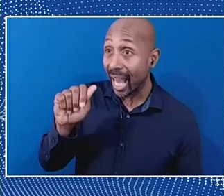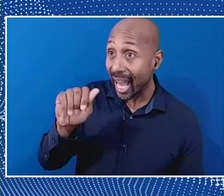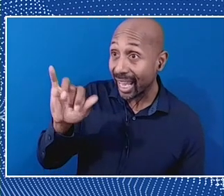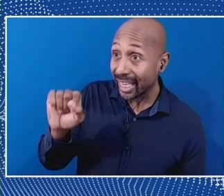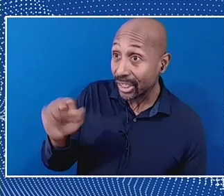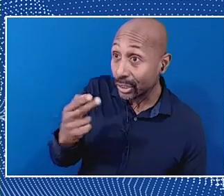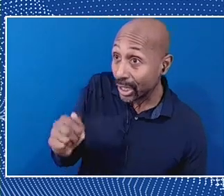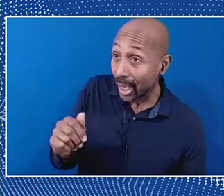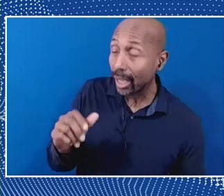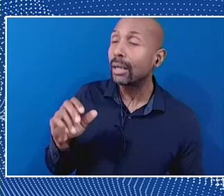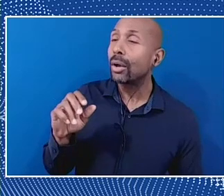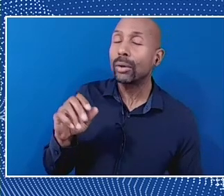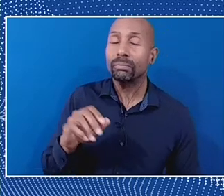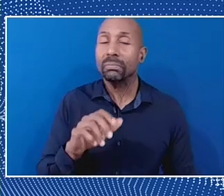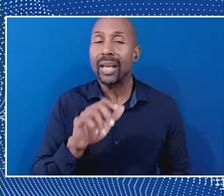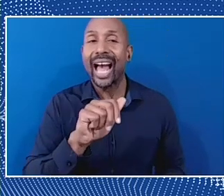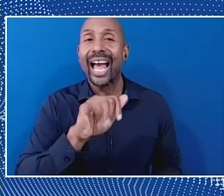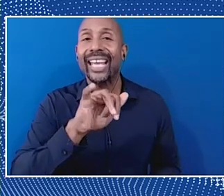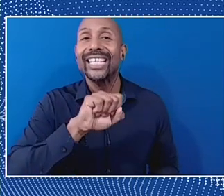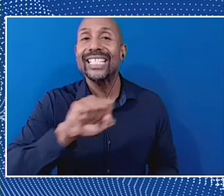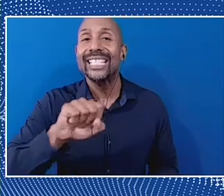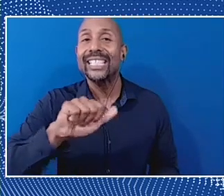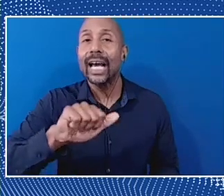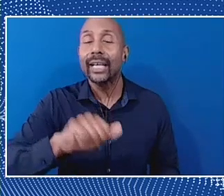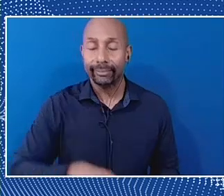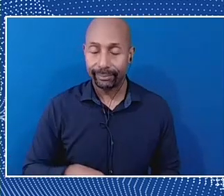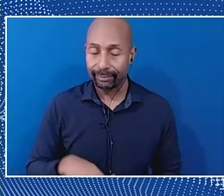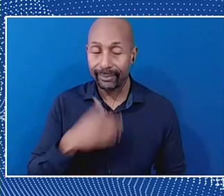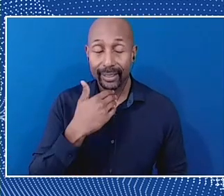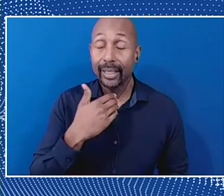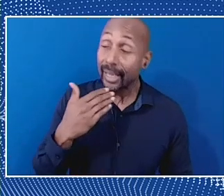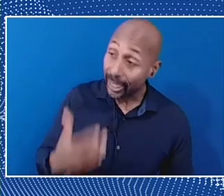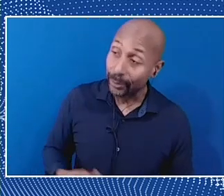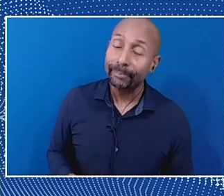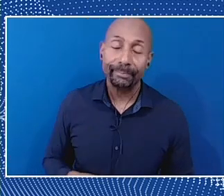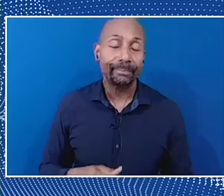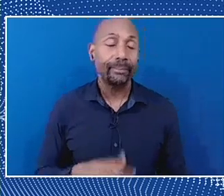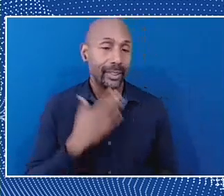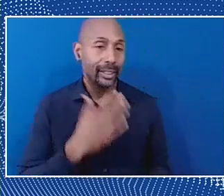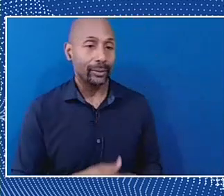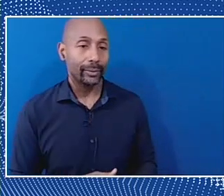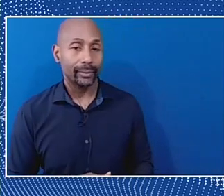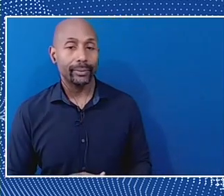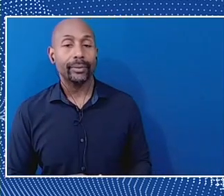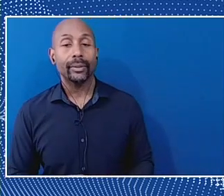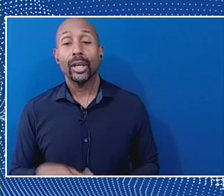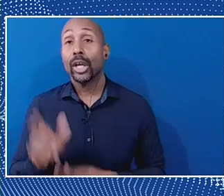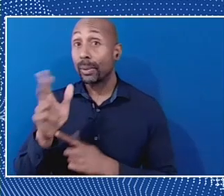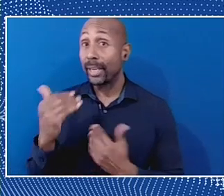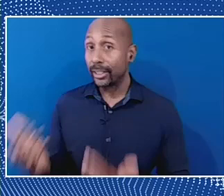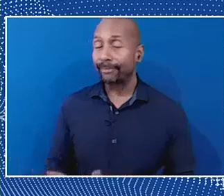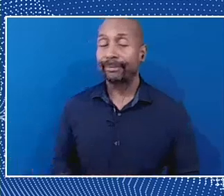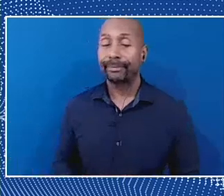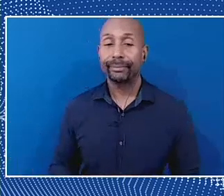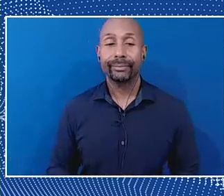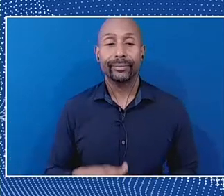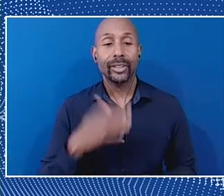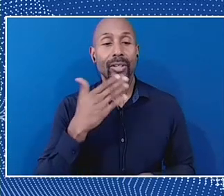You have up to three minutes. Please begin. Great. Good afternoon, and thank you for the opportunity to speak today. Once again, my name is Aissa Canchola